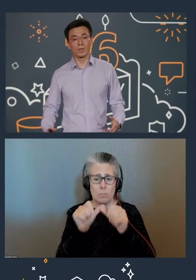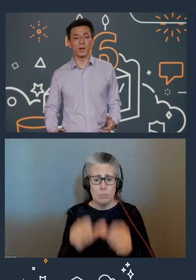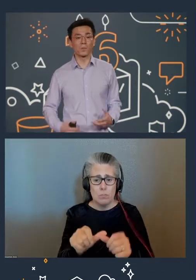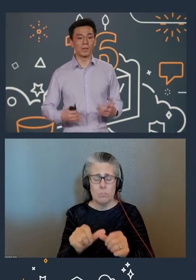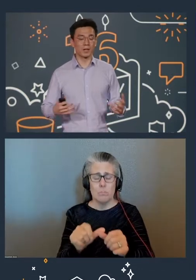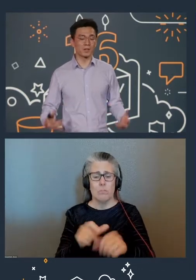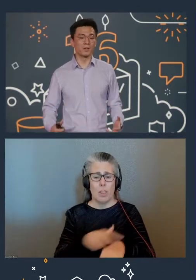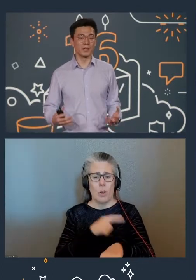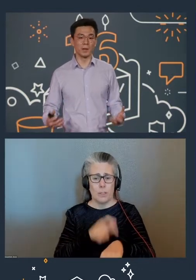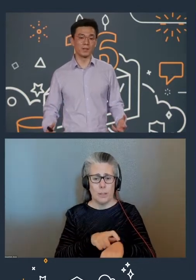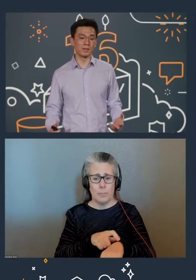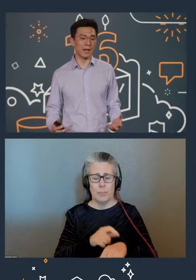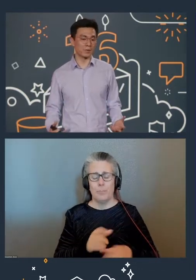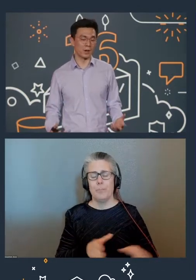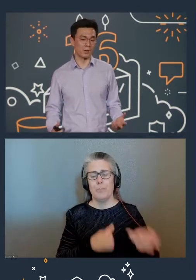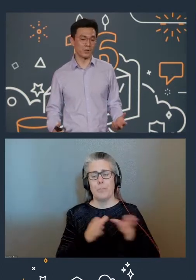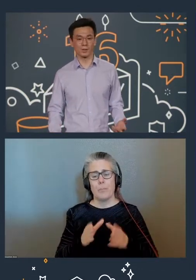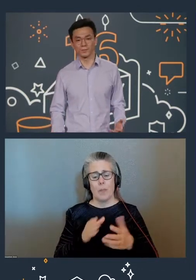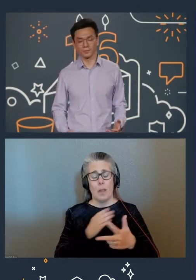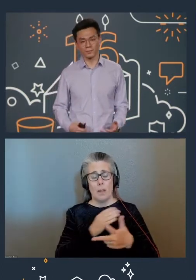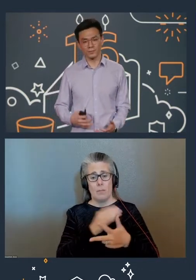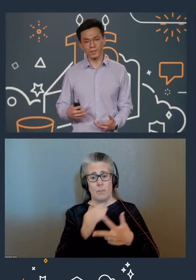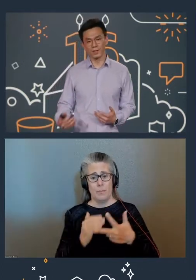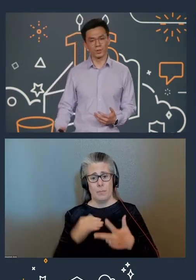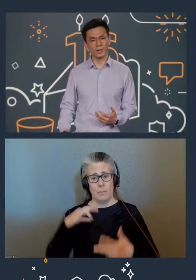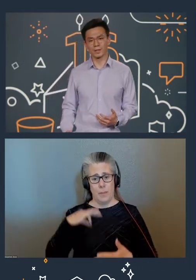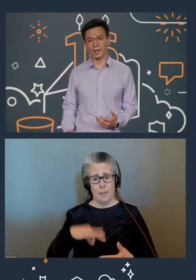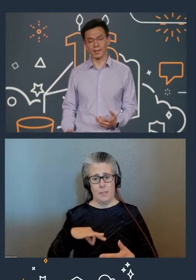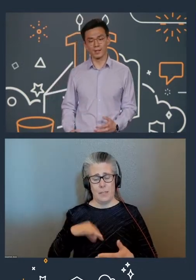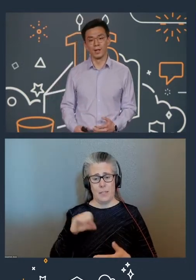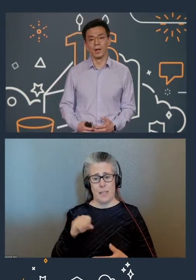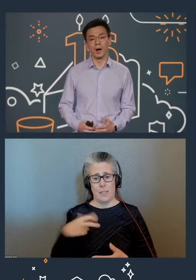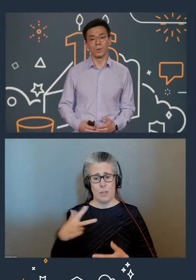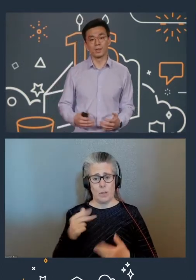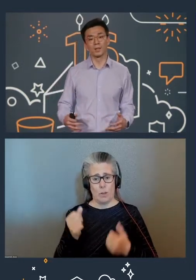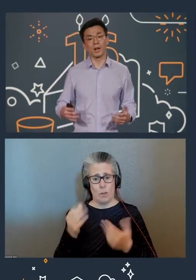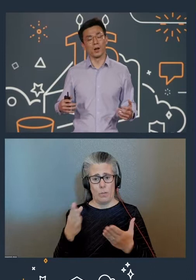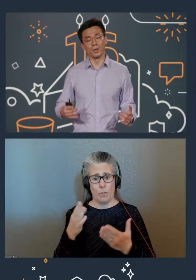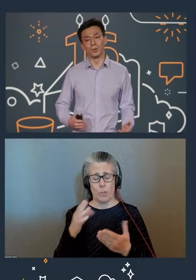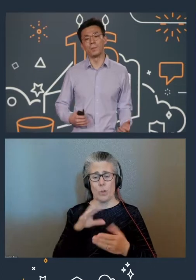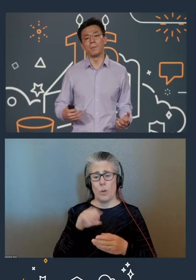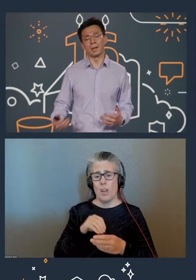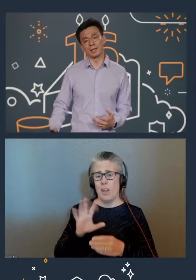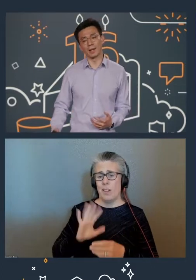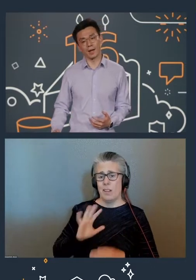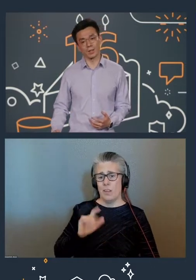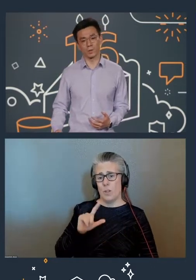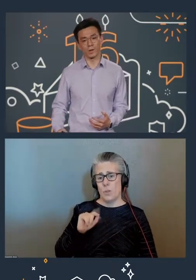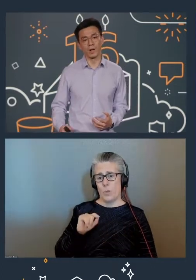because of these benefits that S3 offers, in the 2010s, we see a lot of Hadoop and big data customer